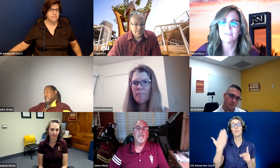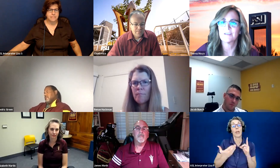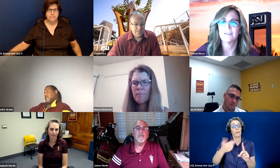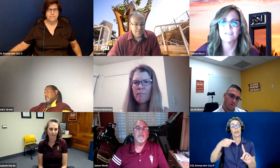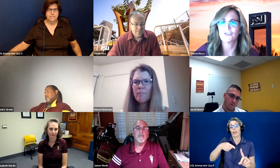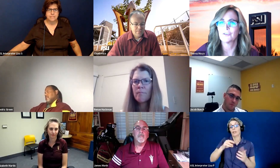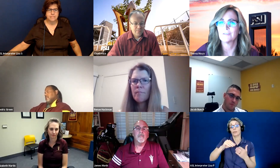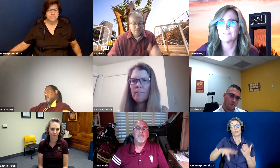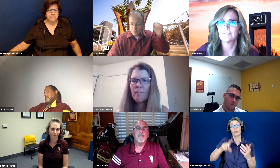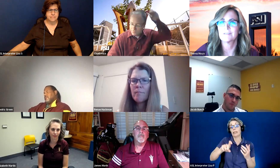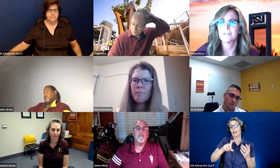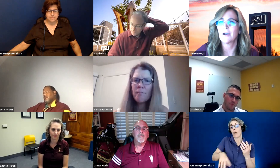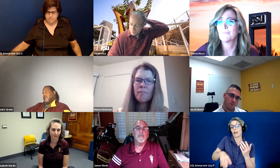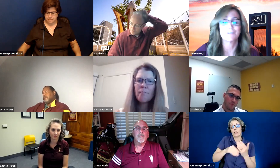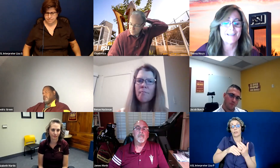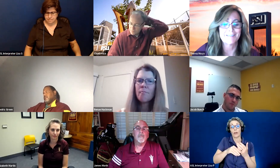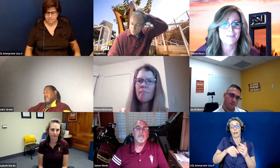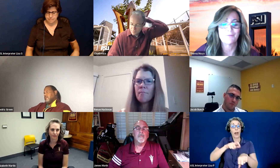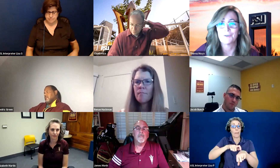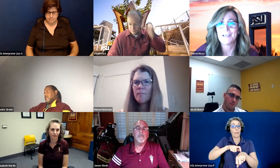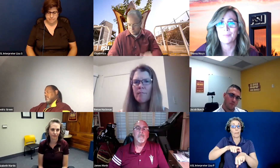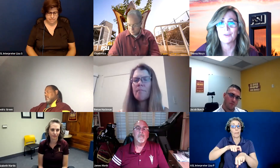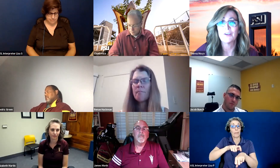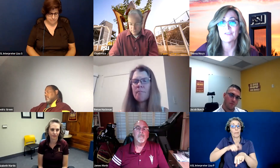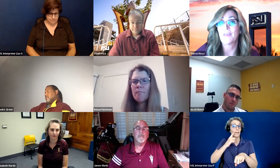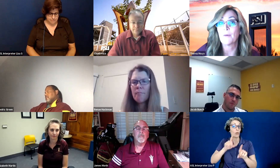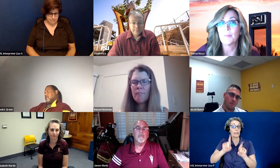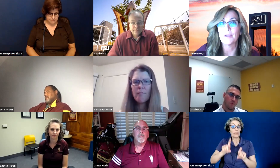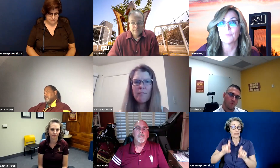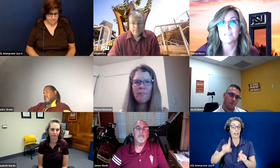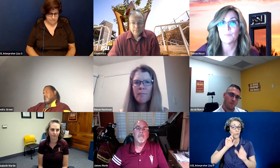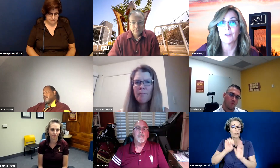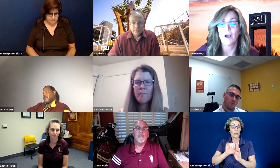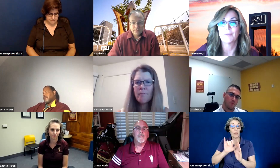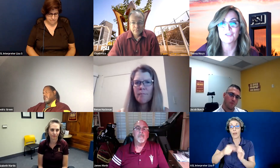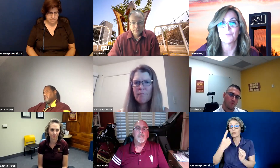just additional time for testing, for example. So that might be a reasonable accommodation